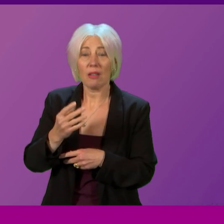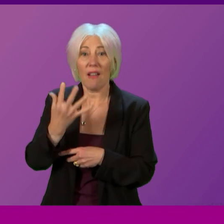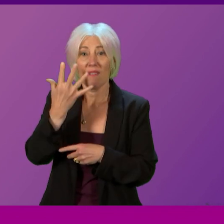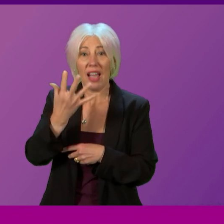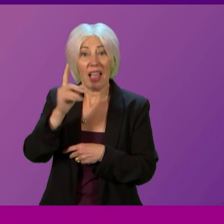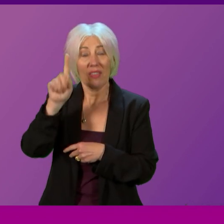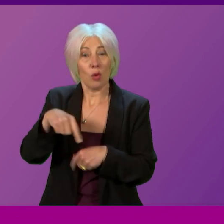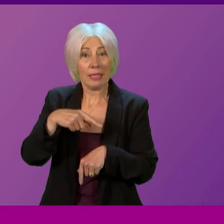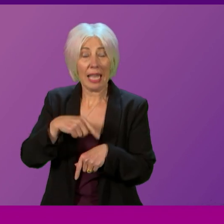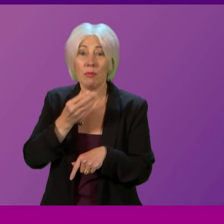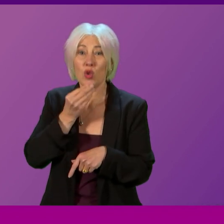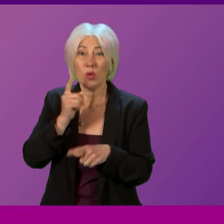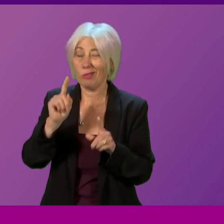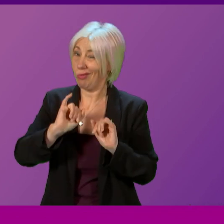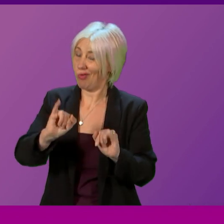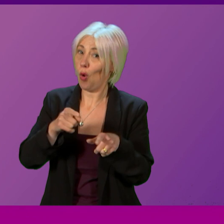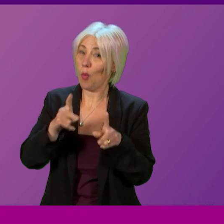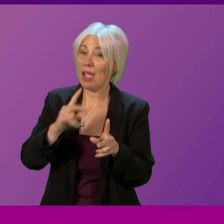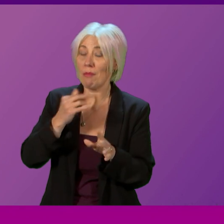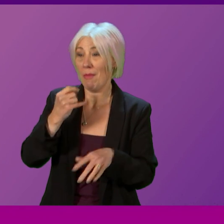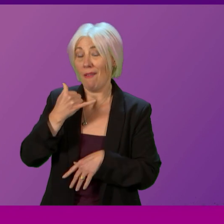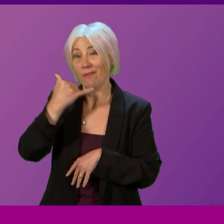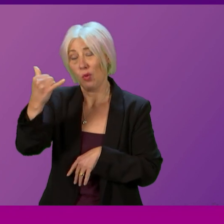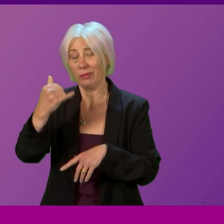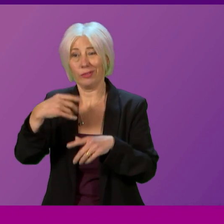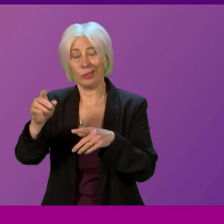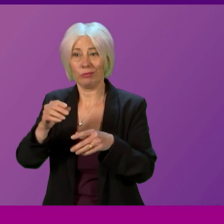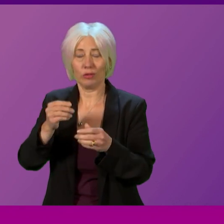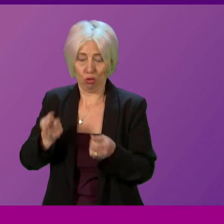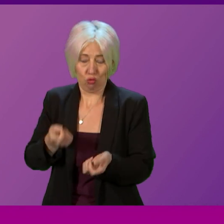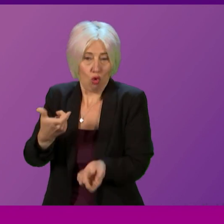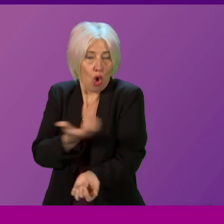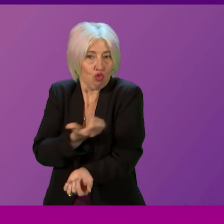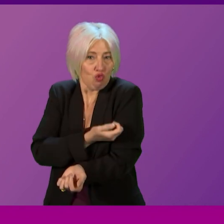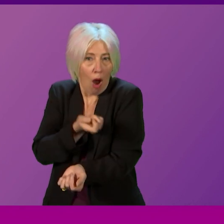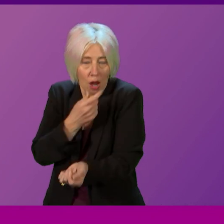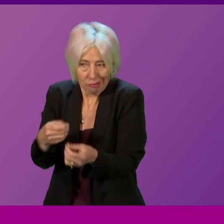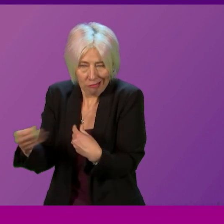They have been used to order firebombings, for drug dealing and to threaten crime victims.